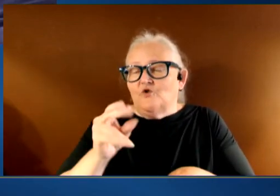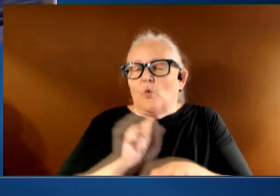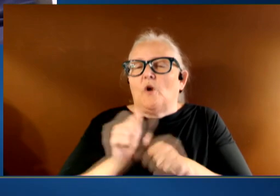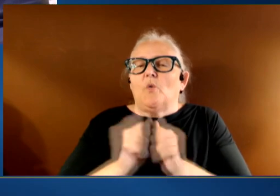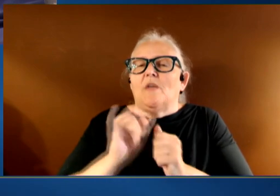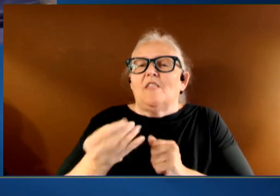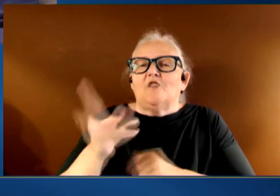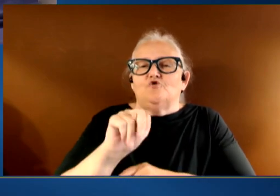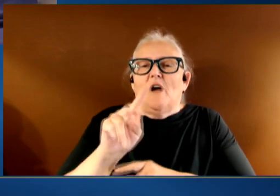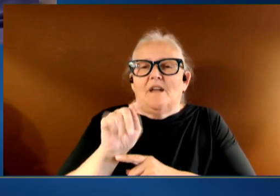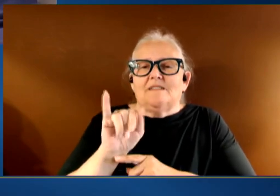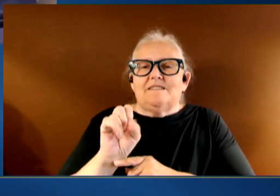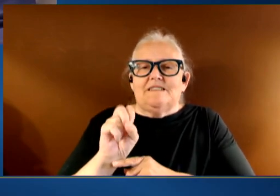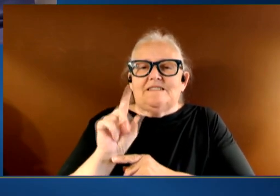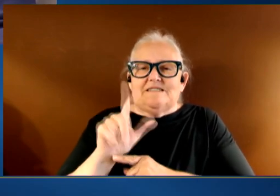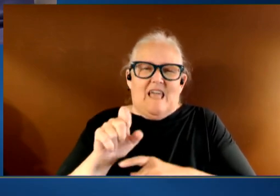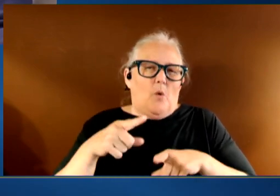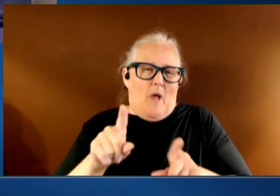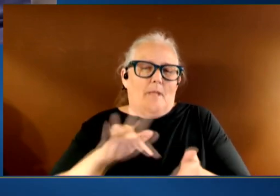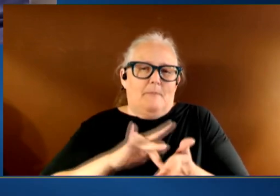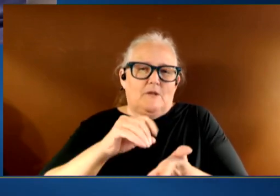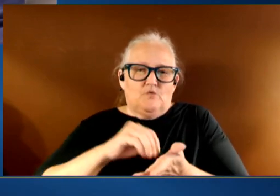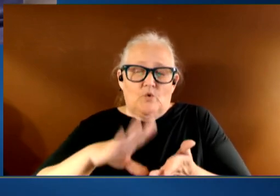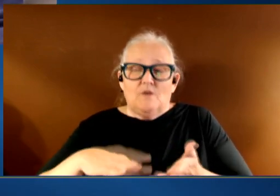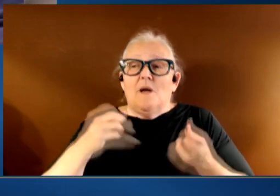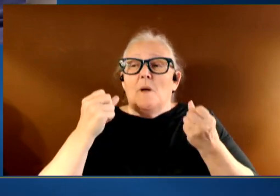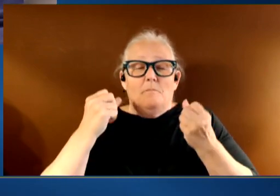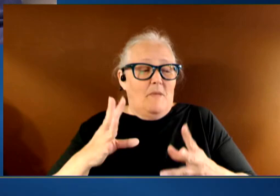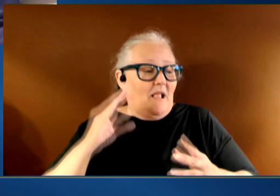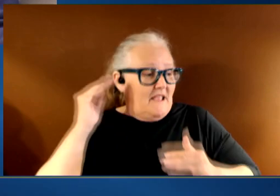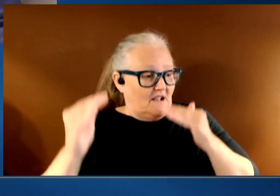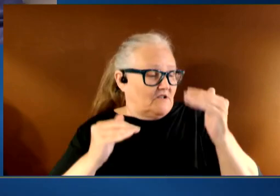we knew that many adults with sickle cell disease have overt organ damage and aren't